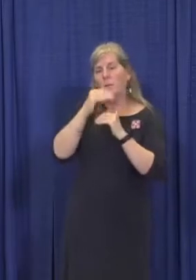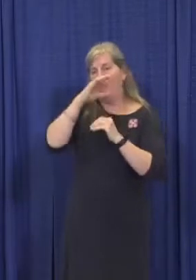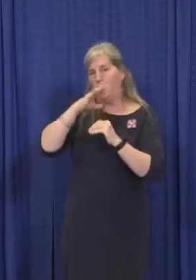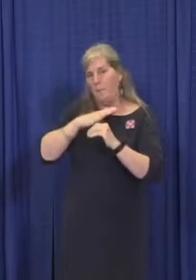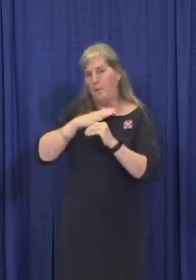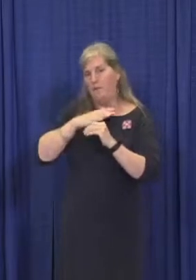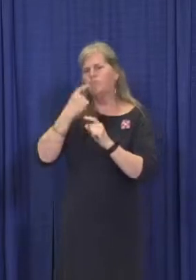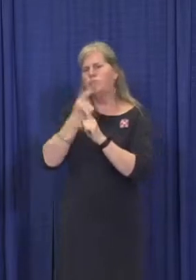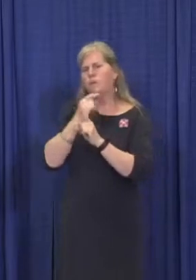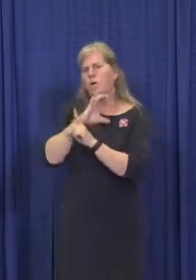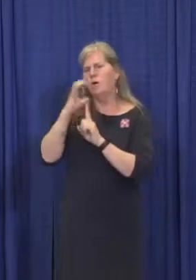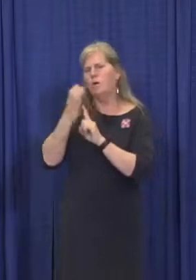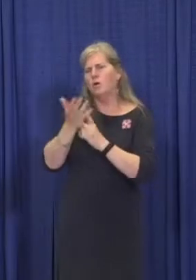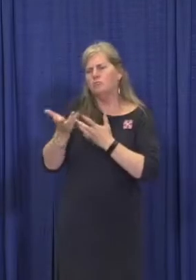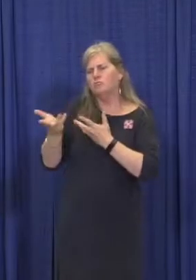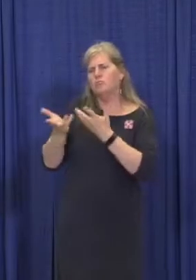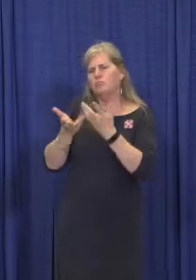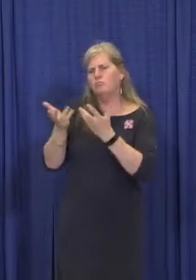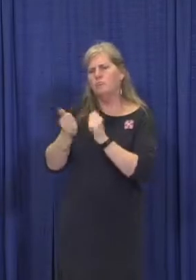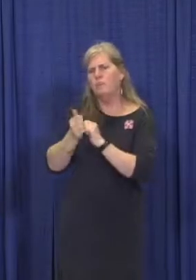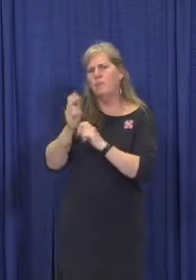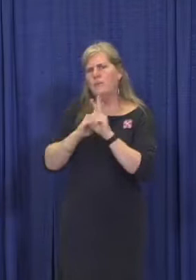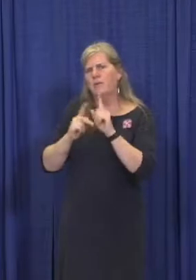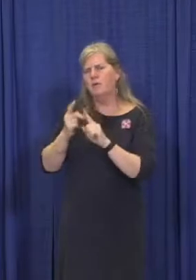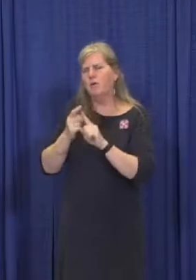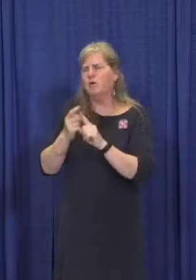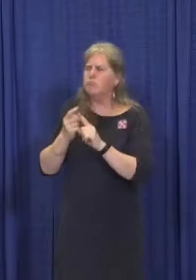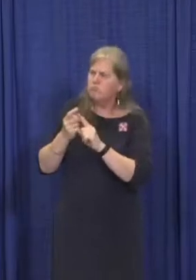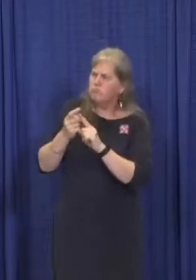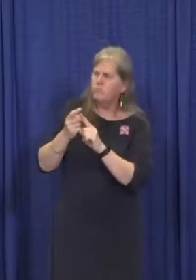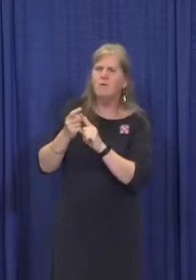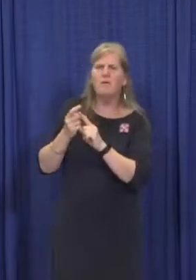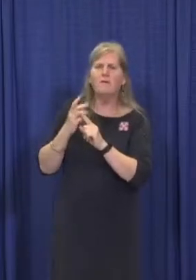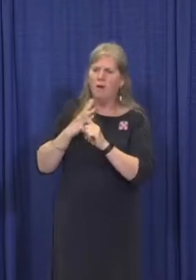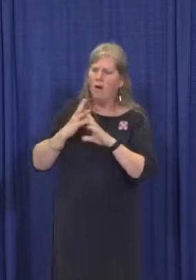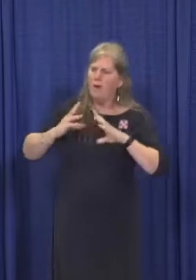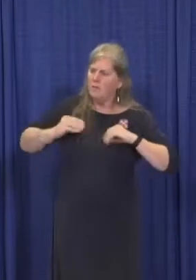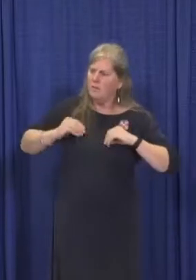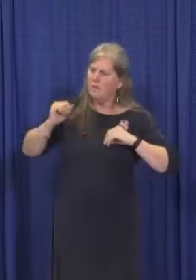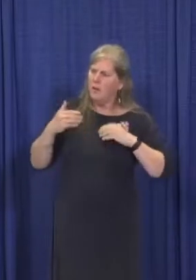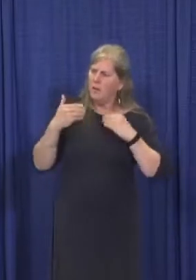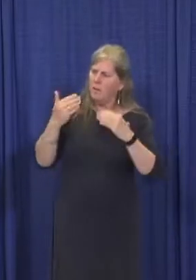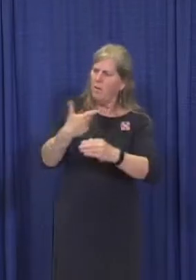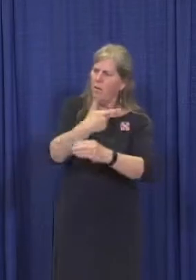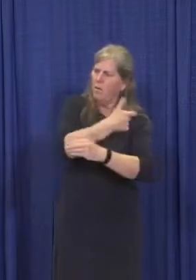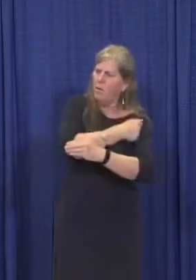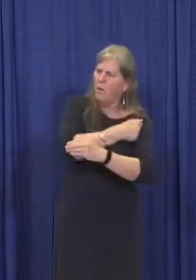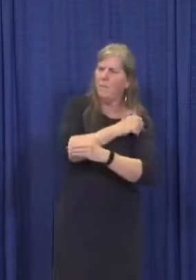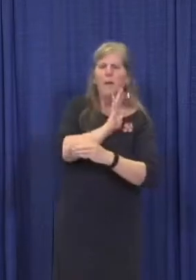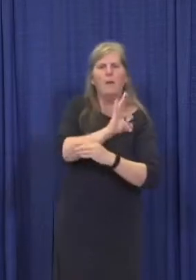cultural reassurance and this is